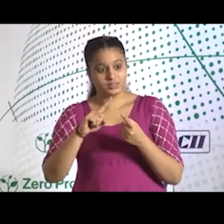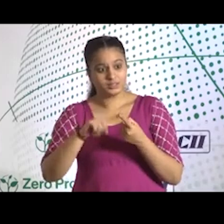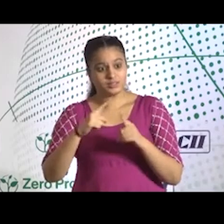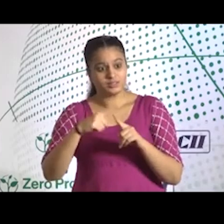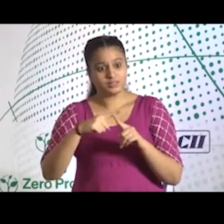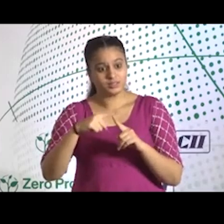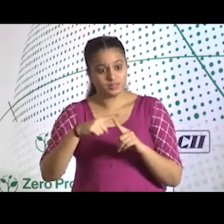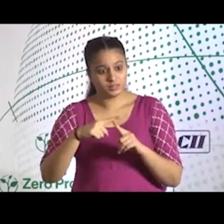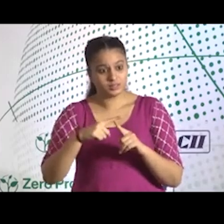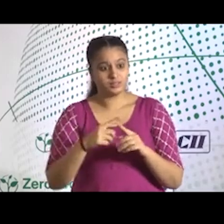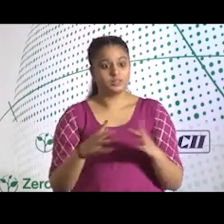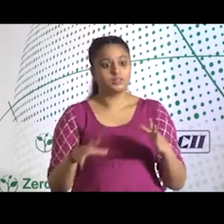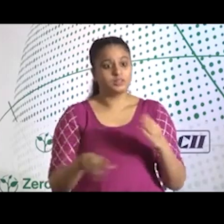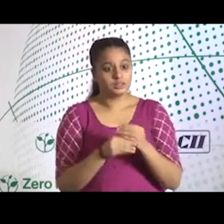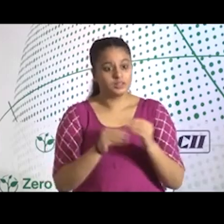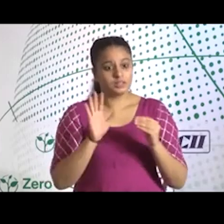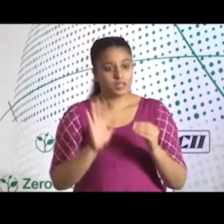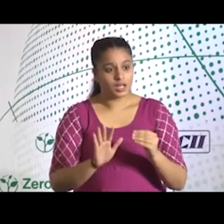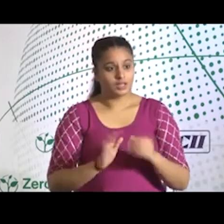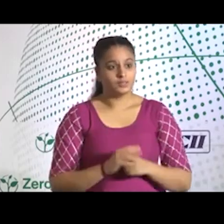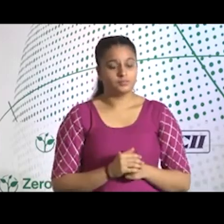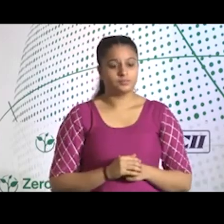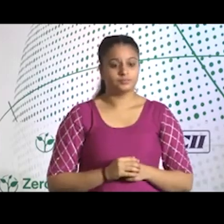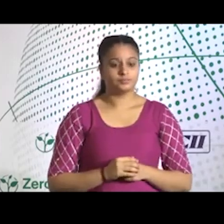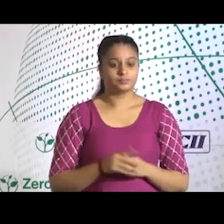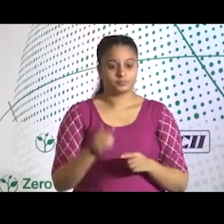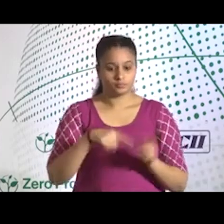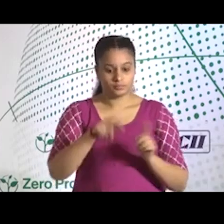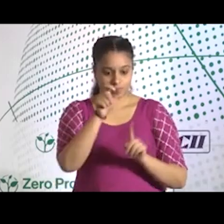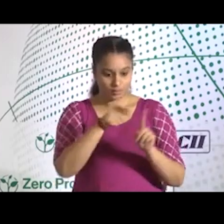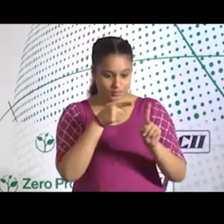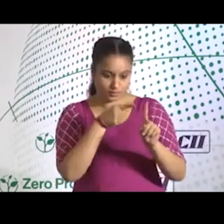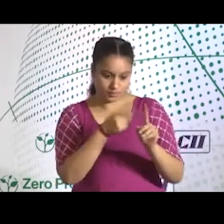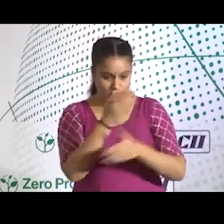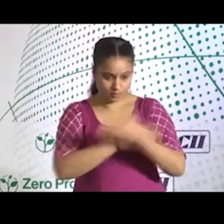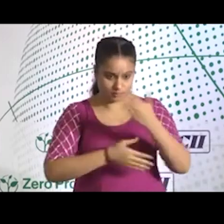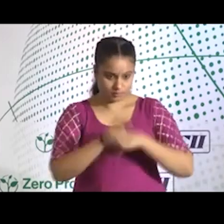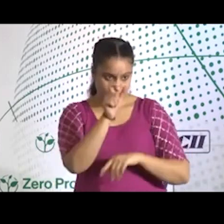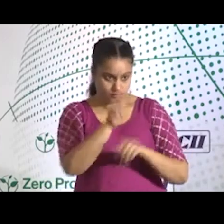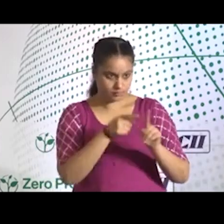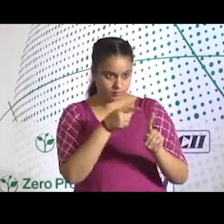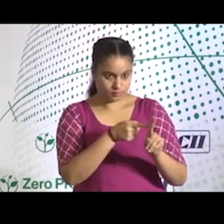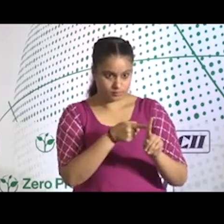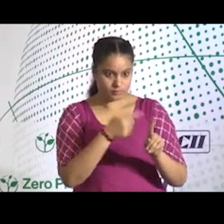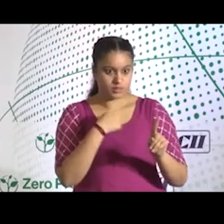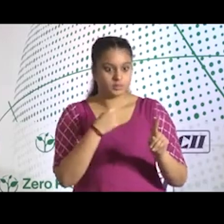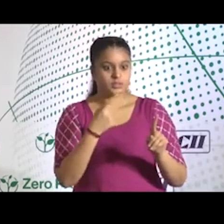of some of the hiring firms and say, Are you a person with a disability? Give me haptic mark.